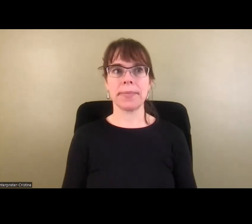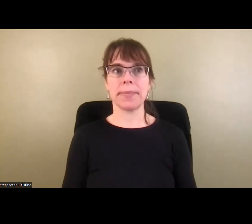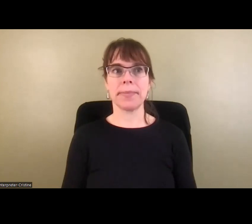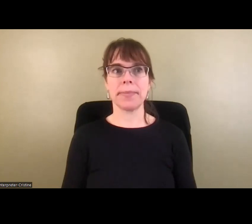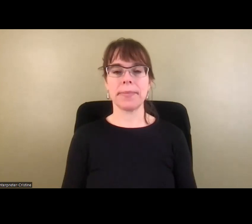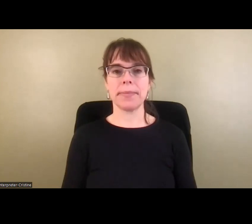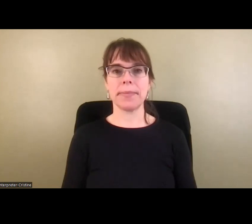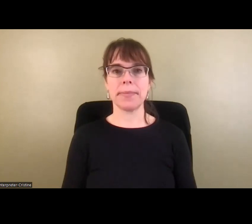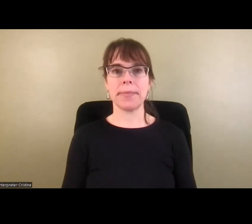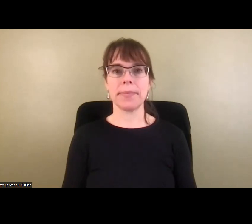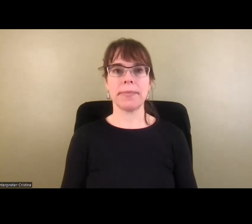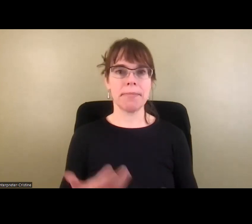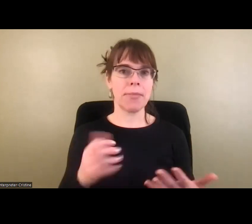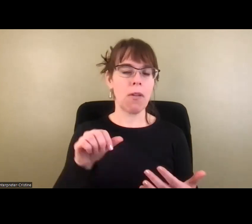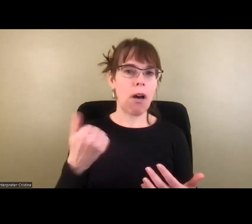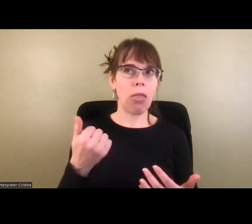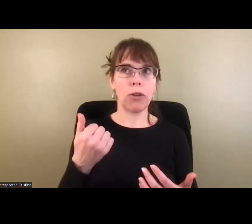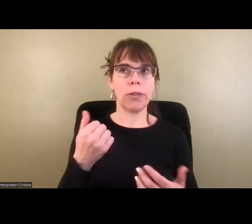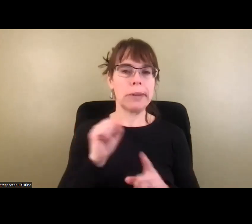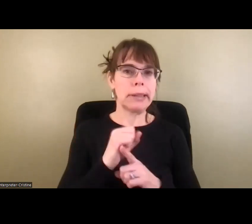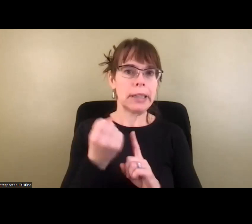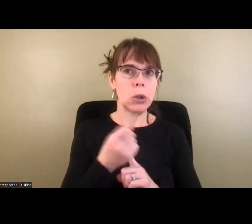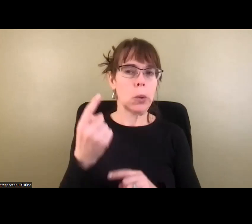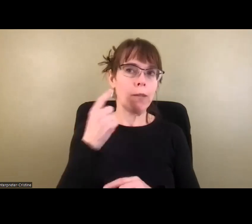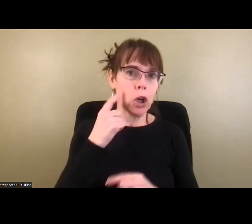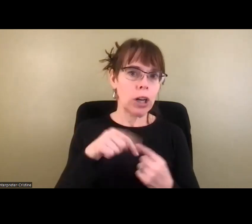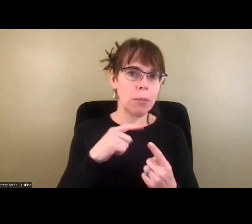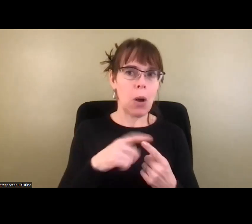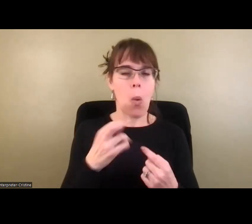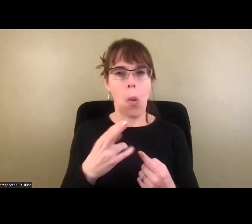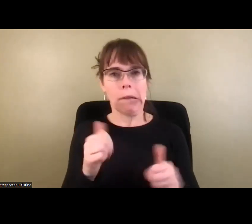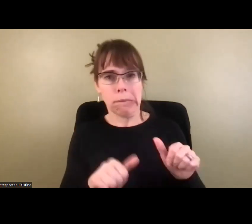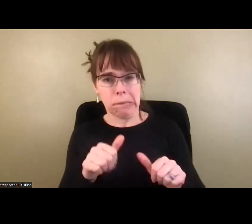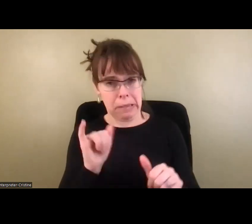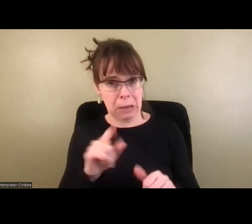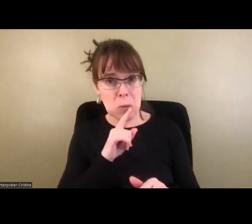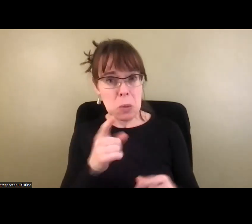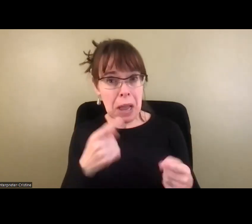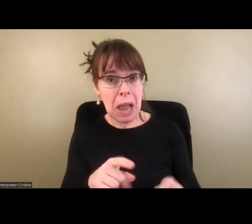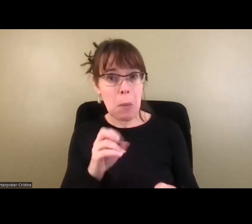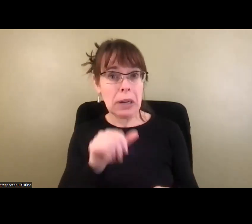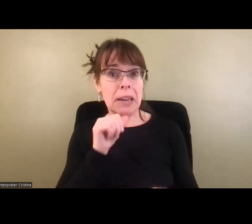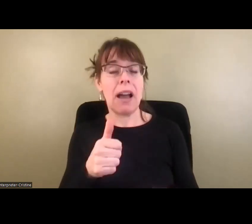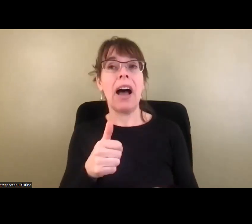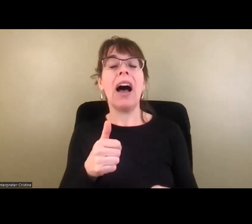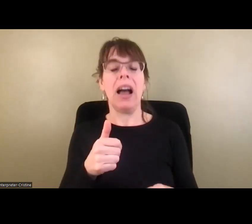Are there scenarios that you've heard of, or things that you're not sure maybe if they're true or not, that cannot be something that can be helpful to talk through,